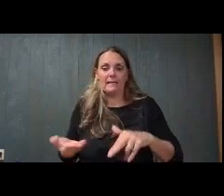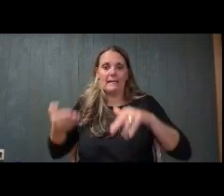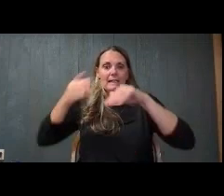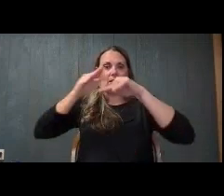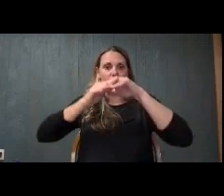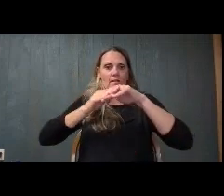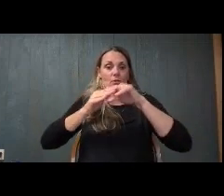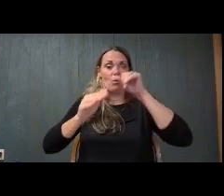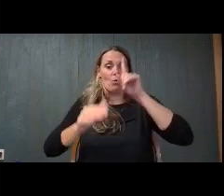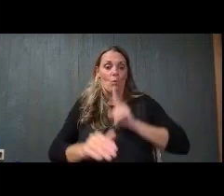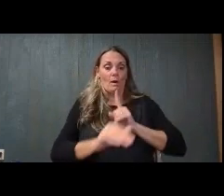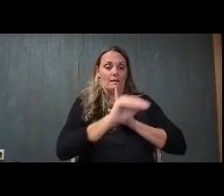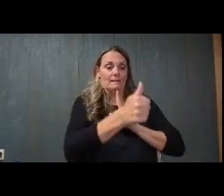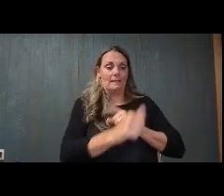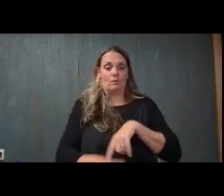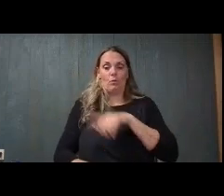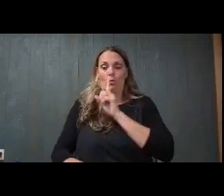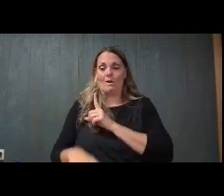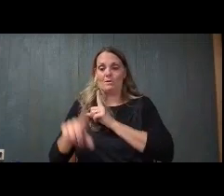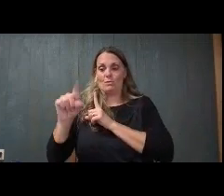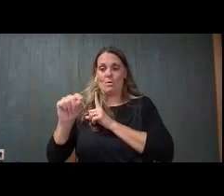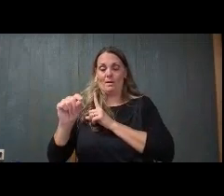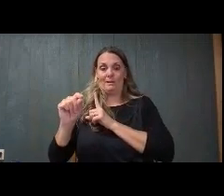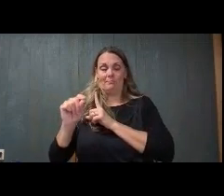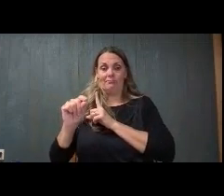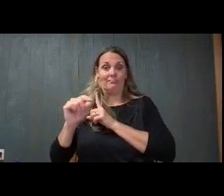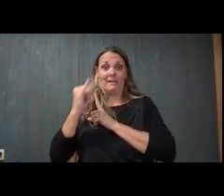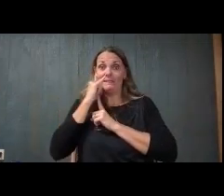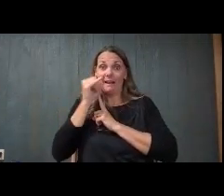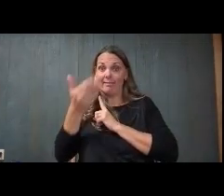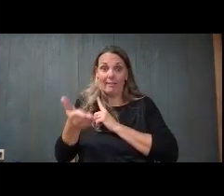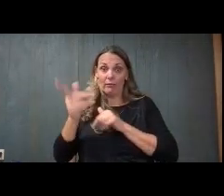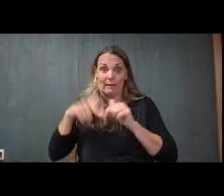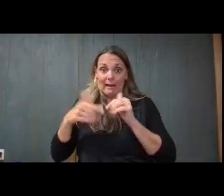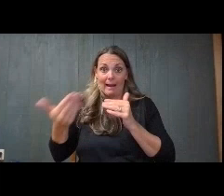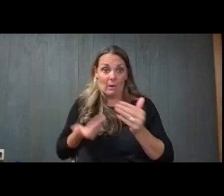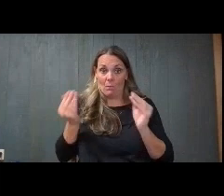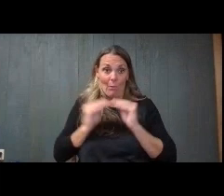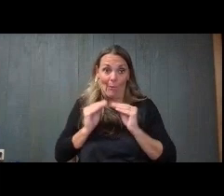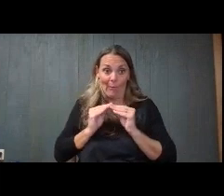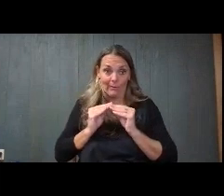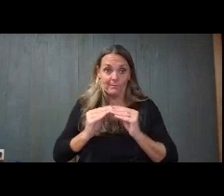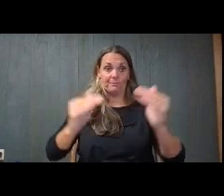to 120 ratio. If additional staff are hired